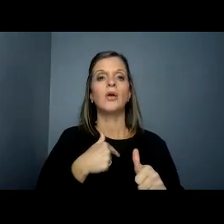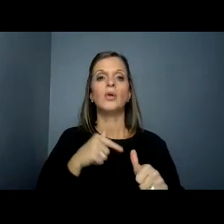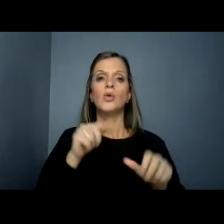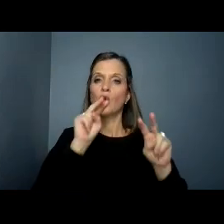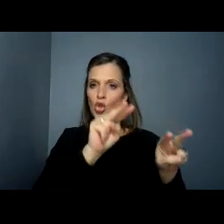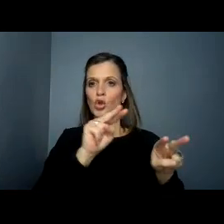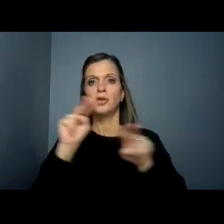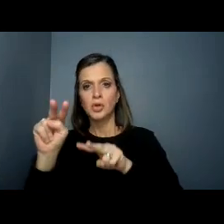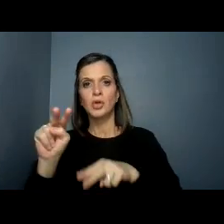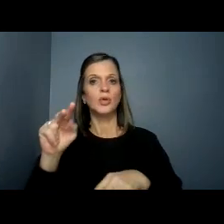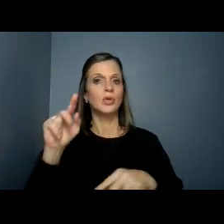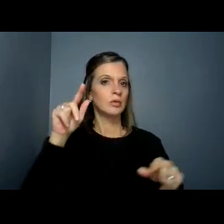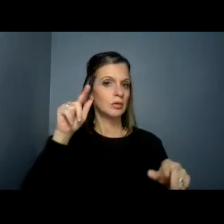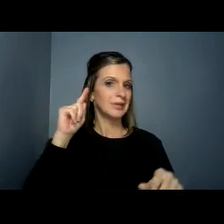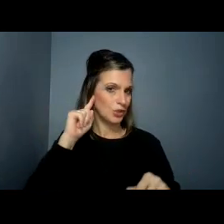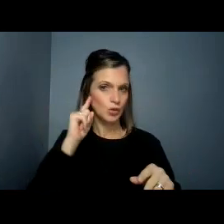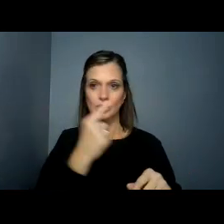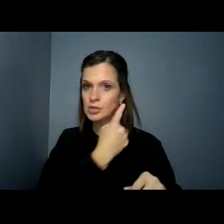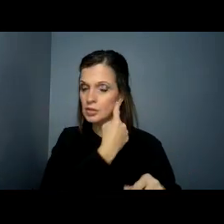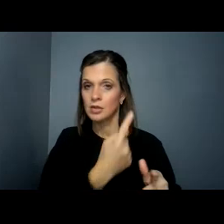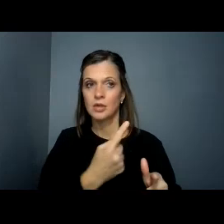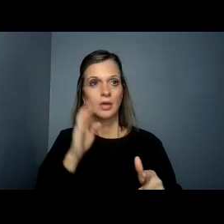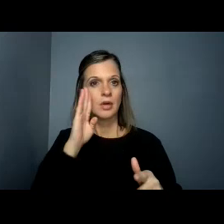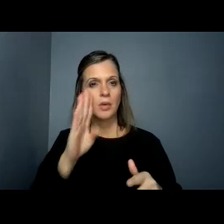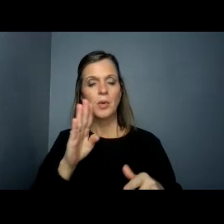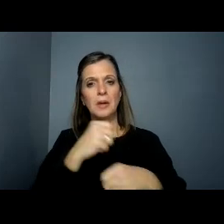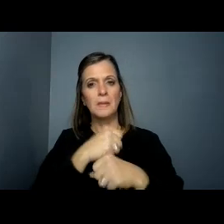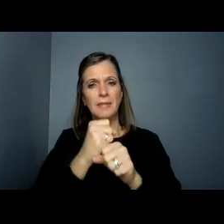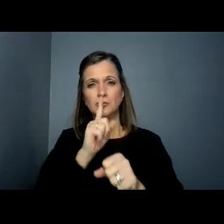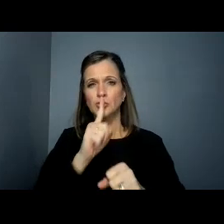Do we have any kind of a deformed ear? Does there a? Is there a?